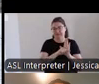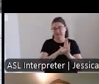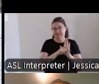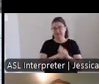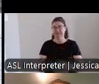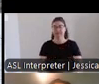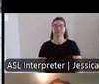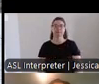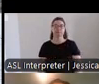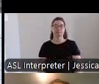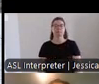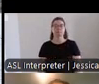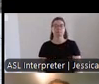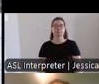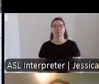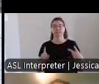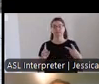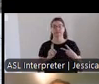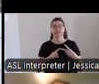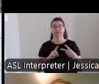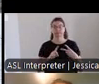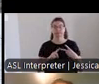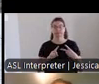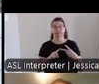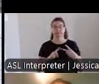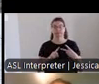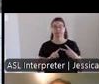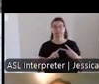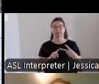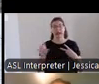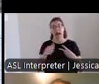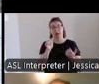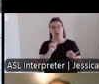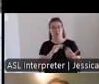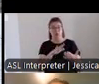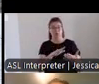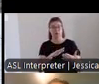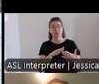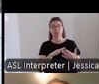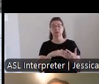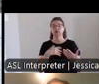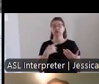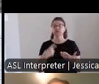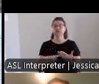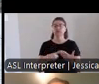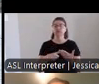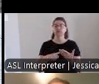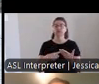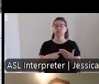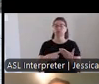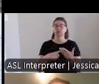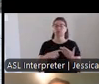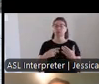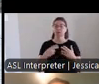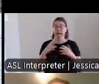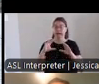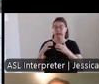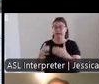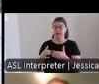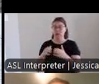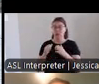Another approach, approach, that I would like to talk about right now is, um, leading discussions in classes about WCAG,